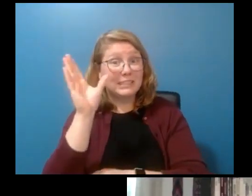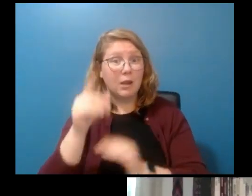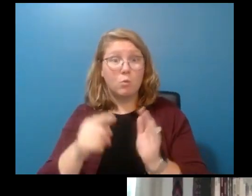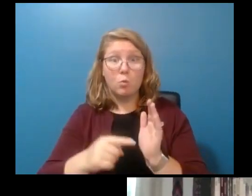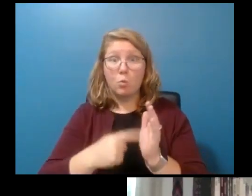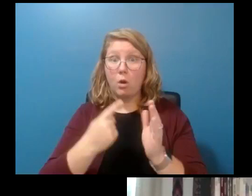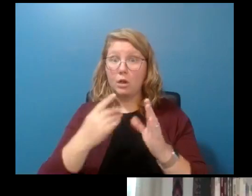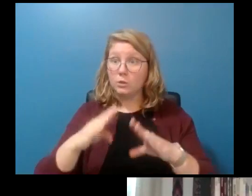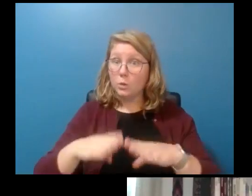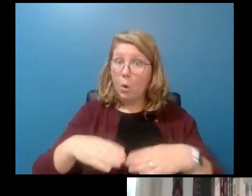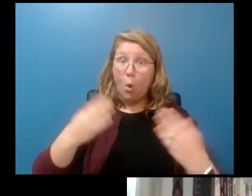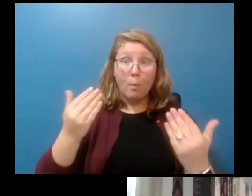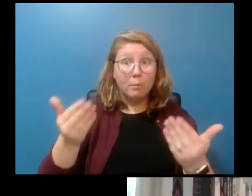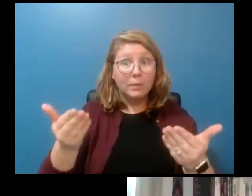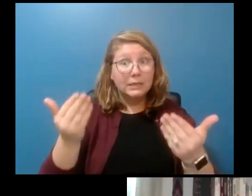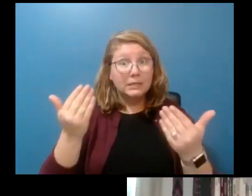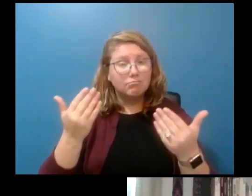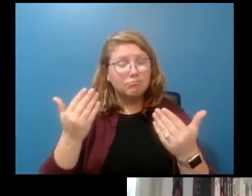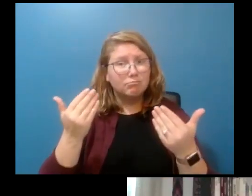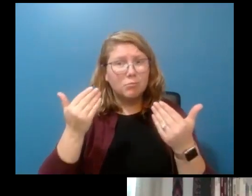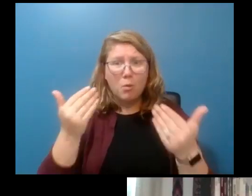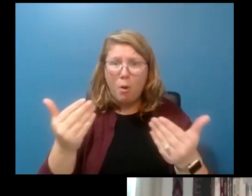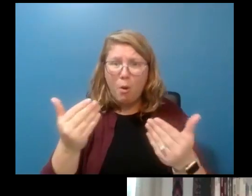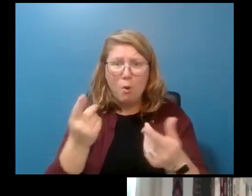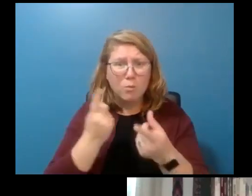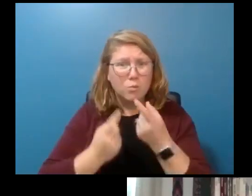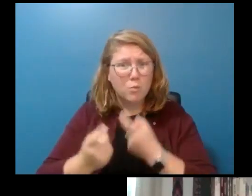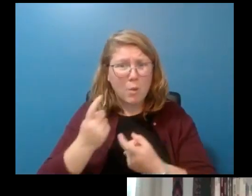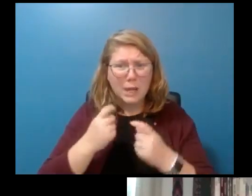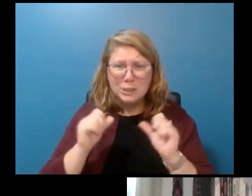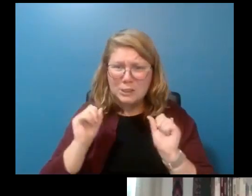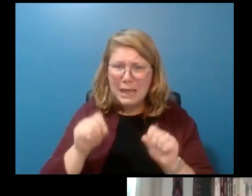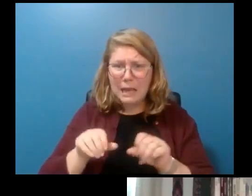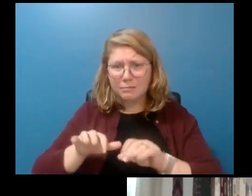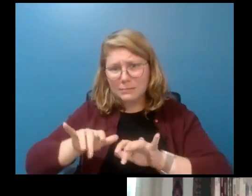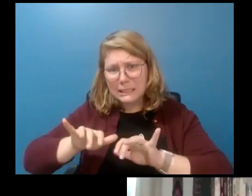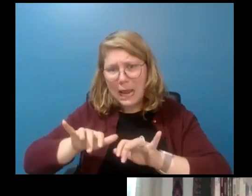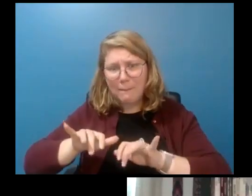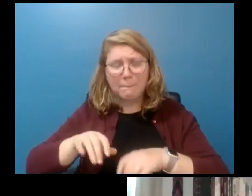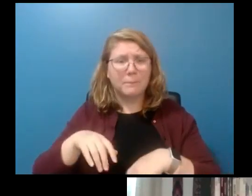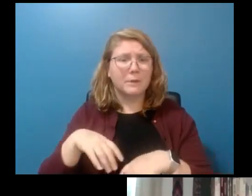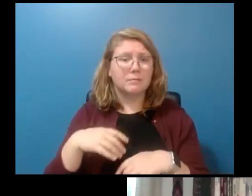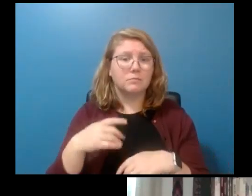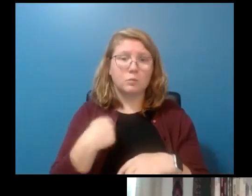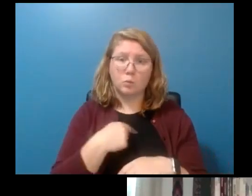to have a conversation with us about why mental health matters. And the supports that NAMI